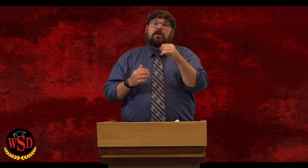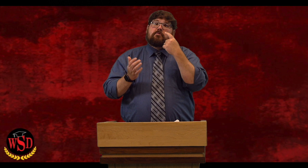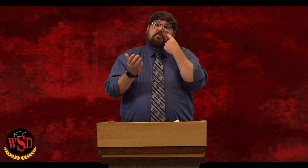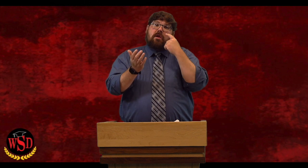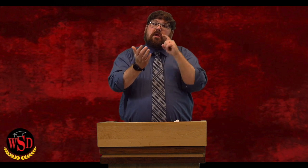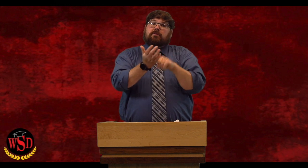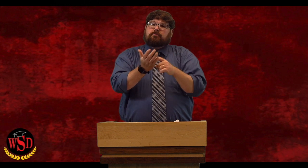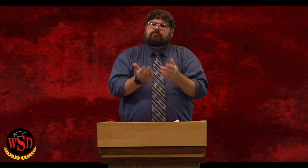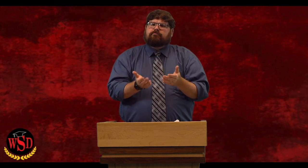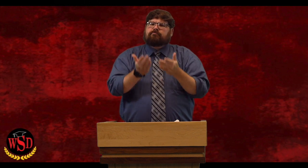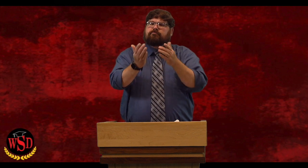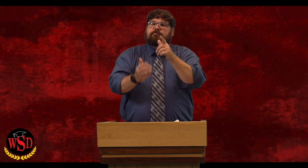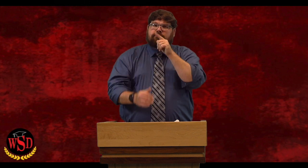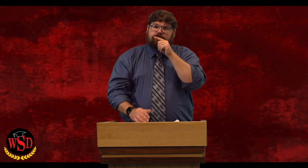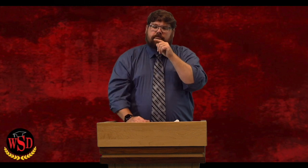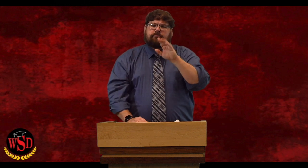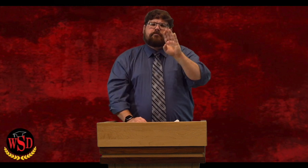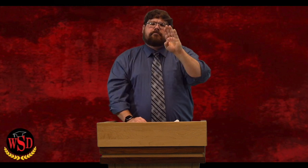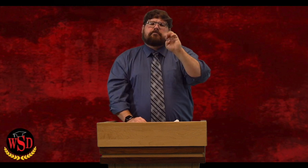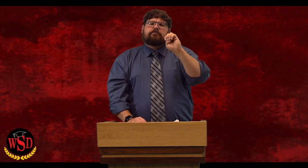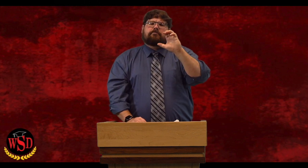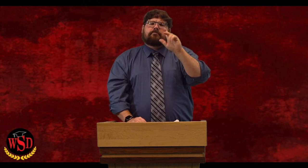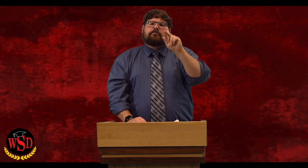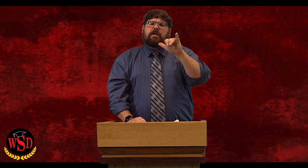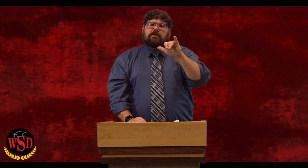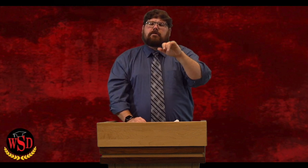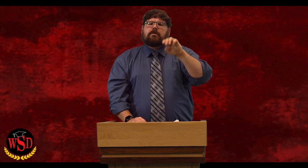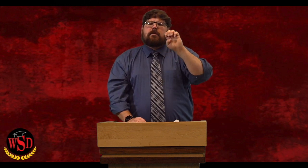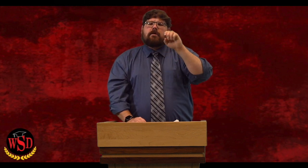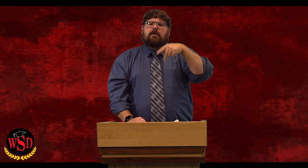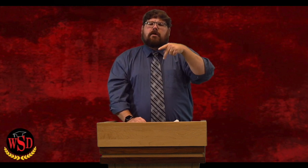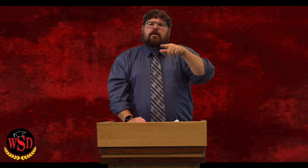Becky Epple will recognize these students.